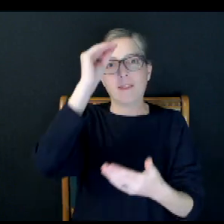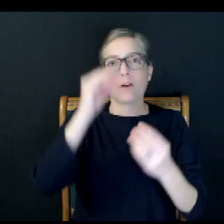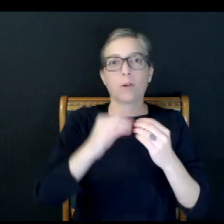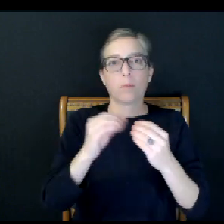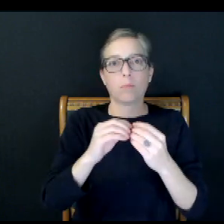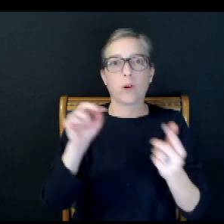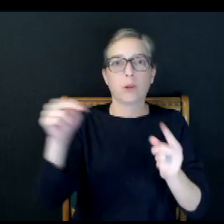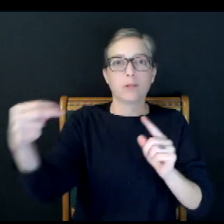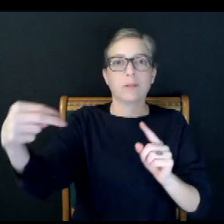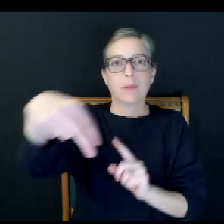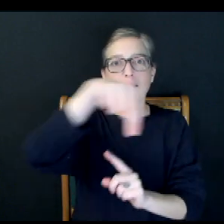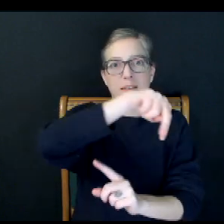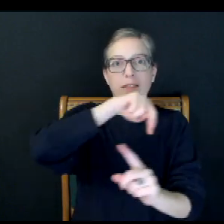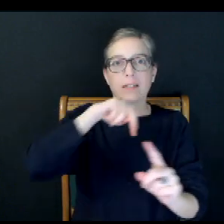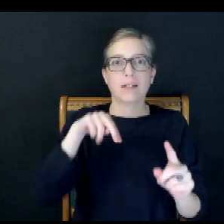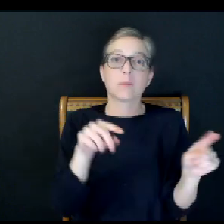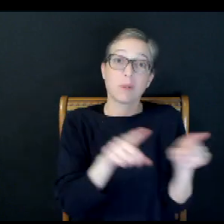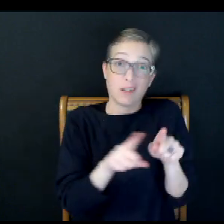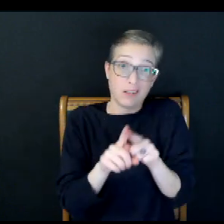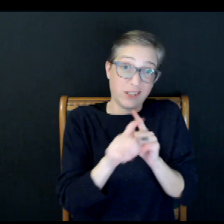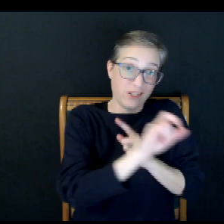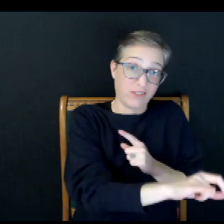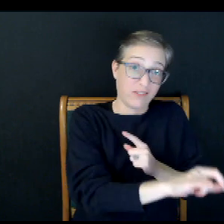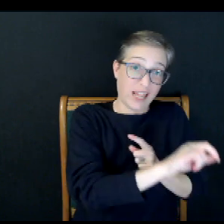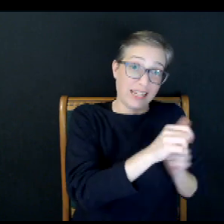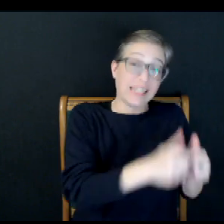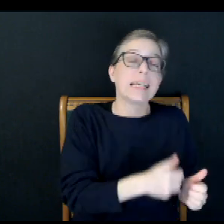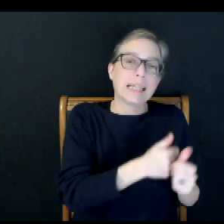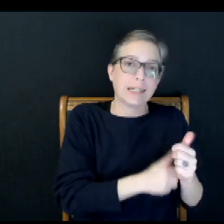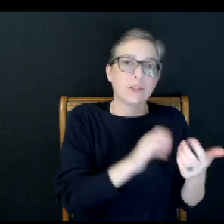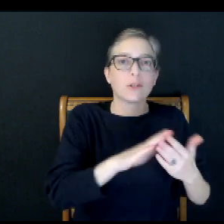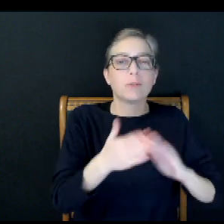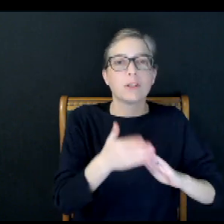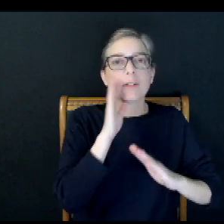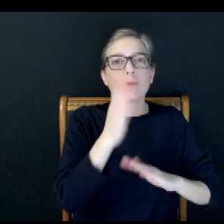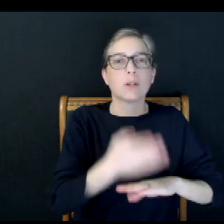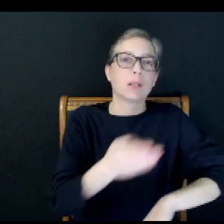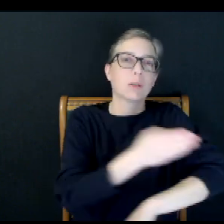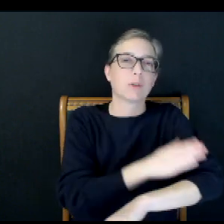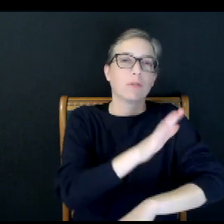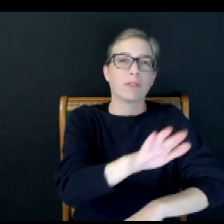to help their folks navigate HCBS. It was really a space to talk